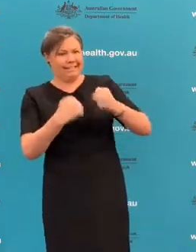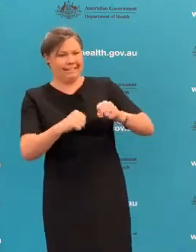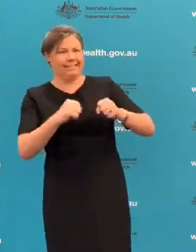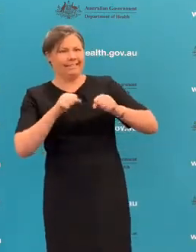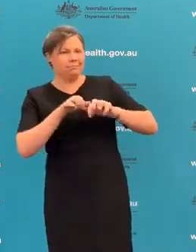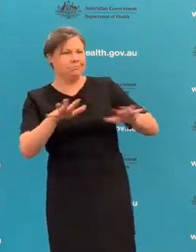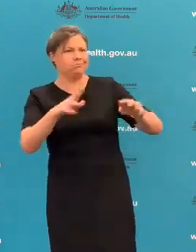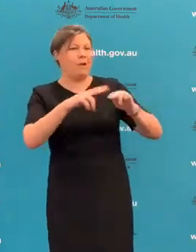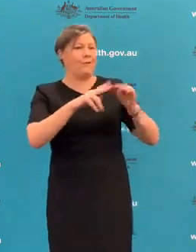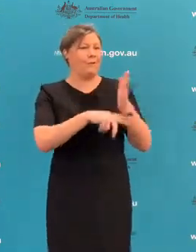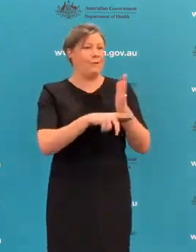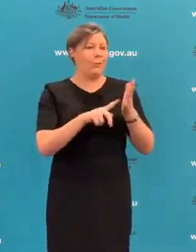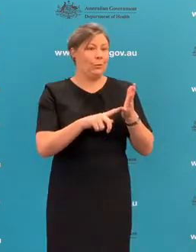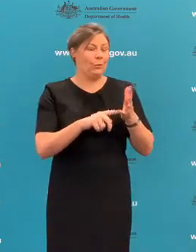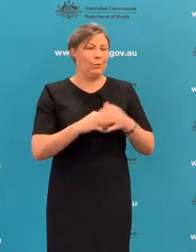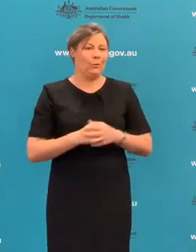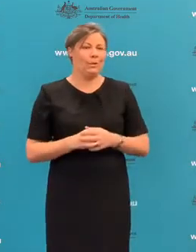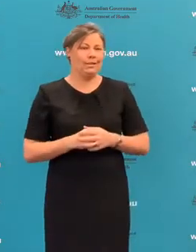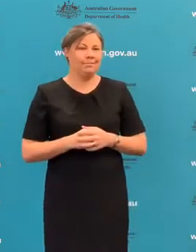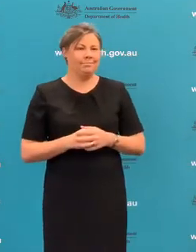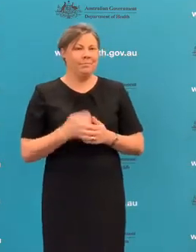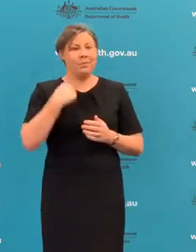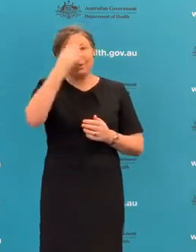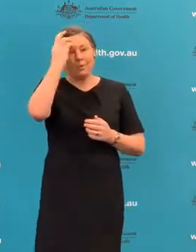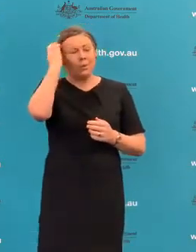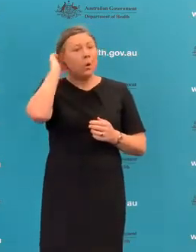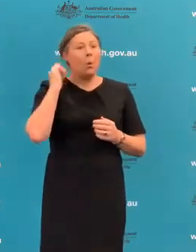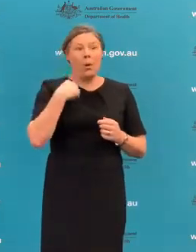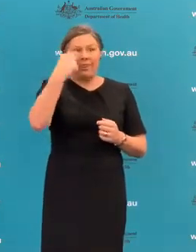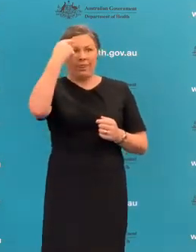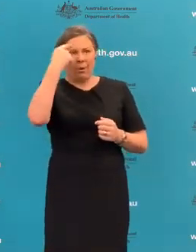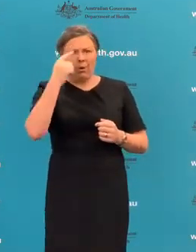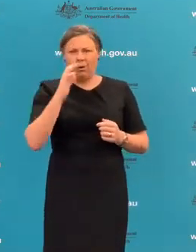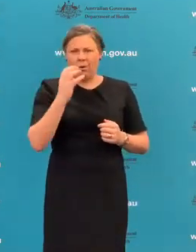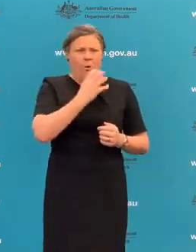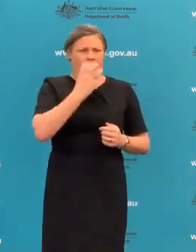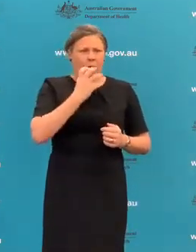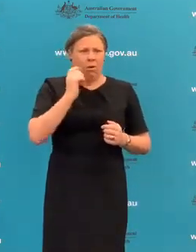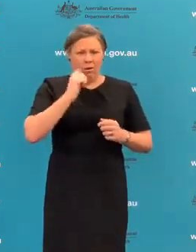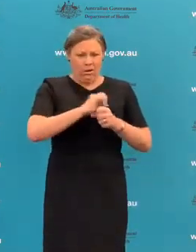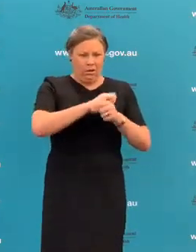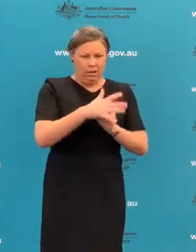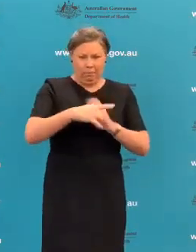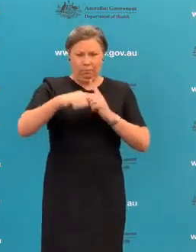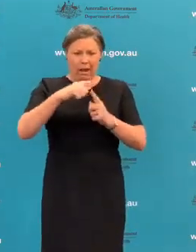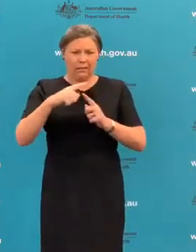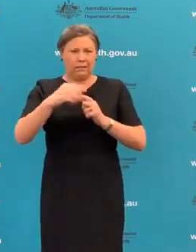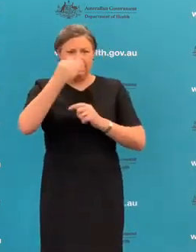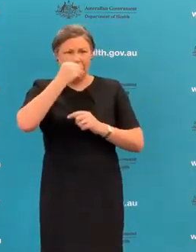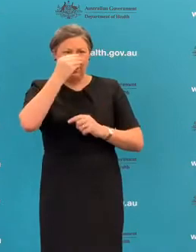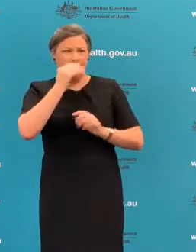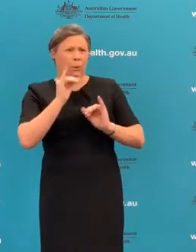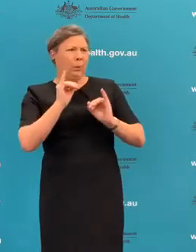influenza this year. We feared a double whammy of COVID-19 and influenza and we have avoided this so far this